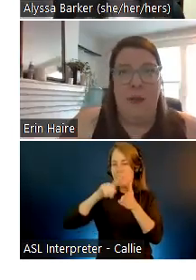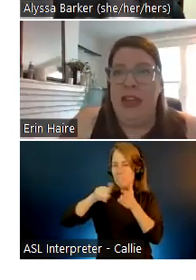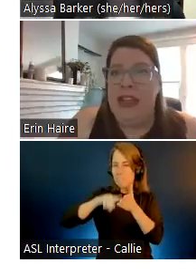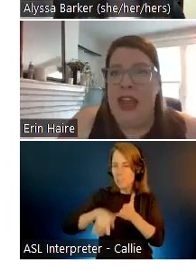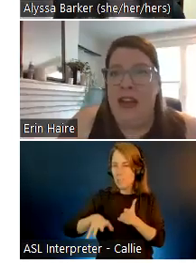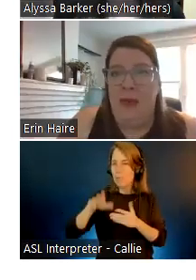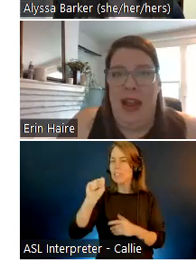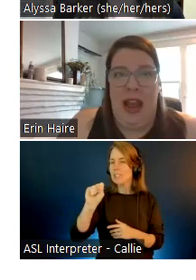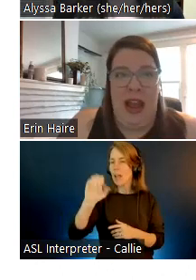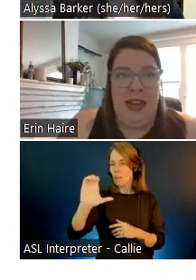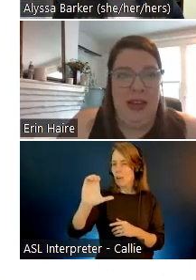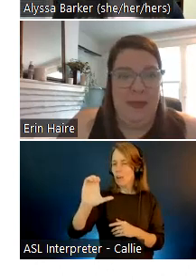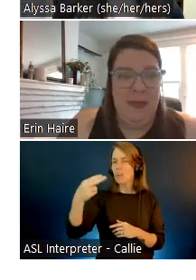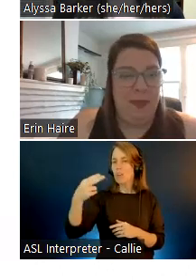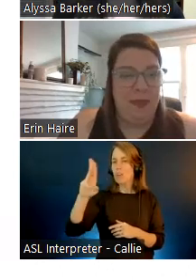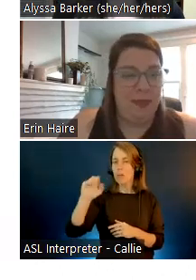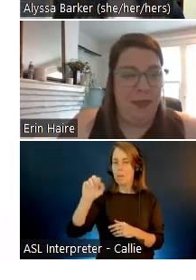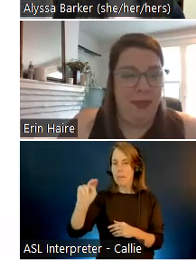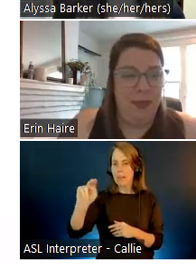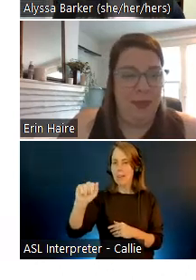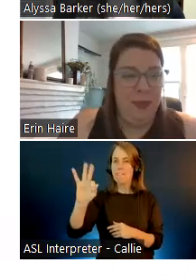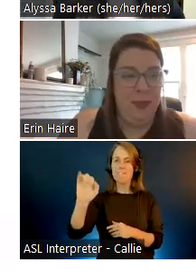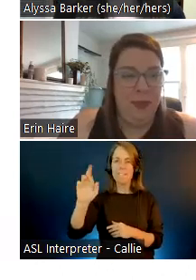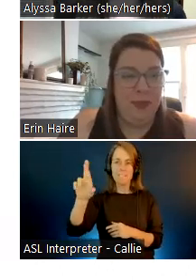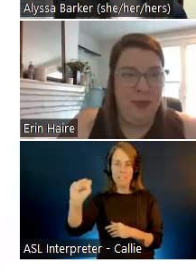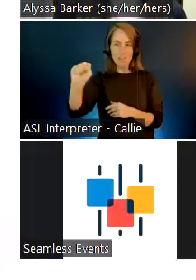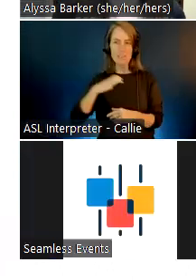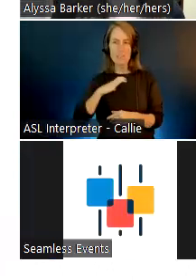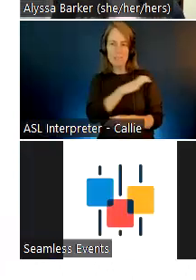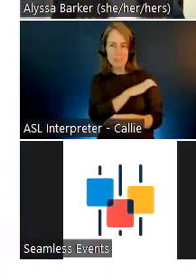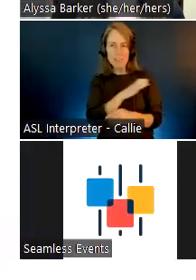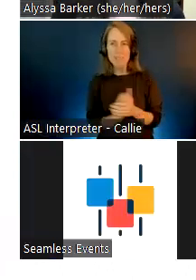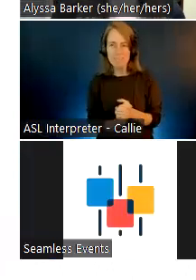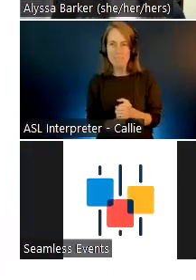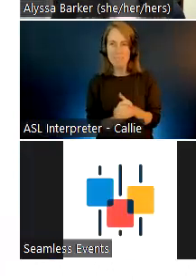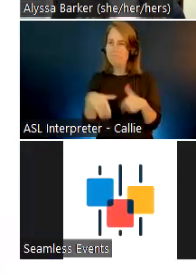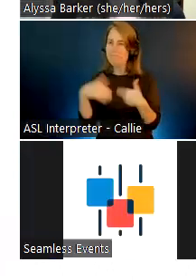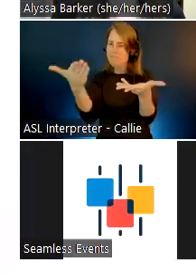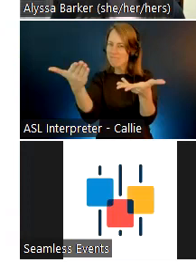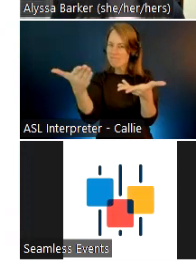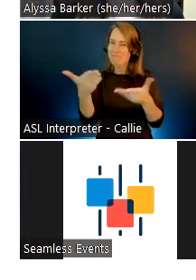please take it away guys Pete: okay thanks Erin um next slide please